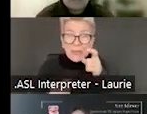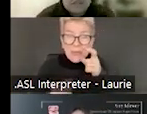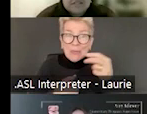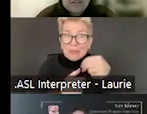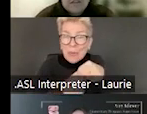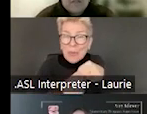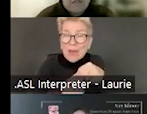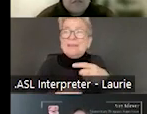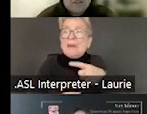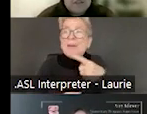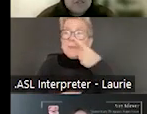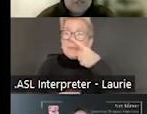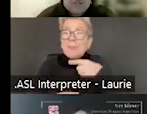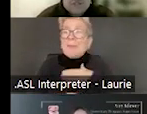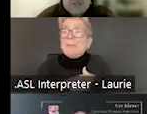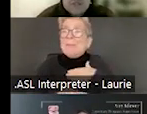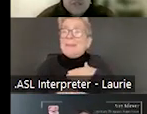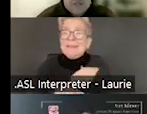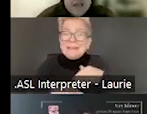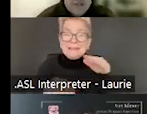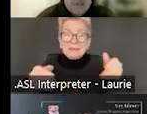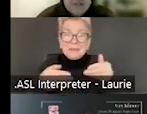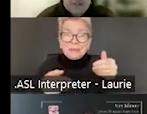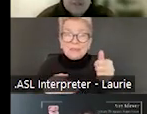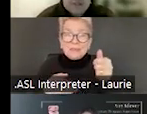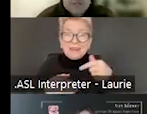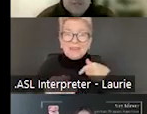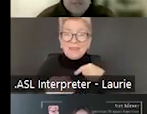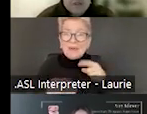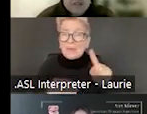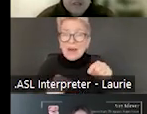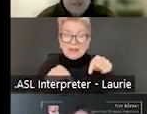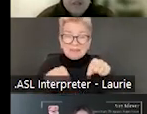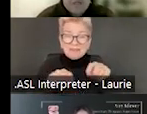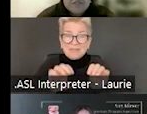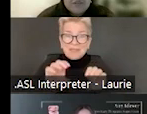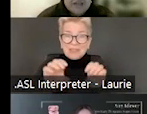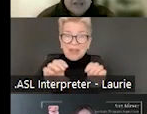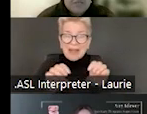please feel free to introduce yourself in the chat if you haven't done so already with your name,